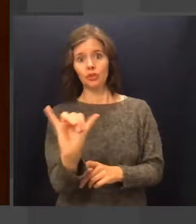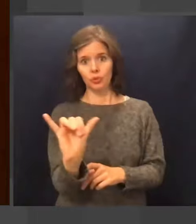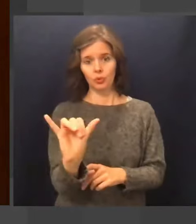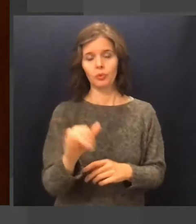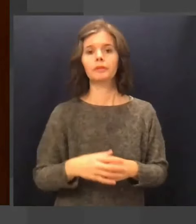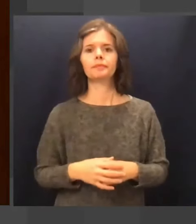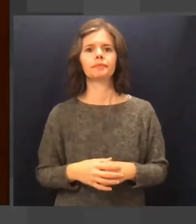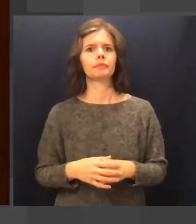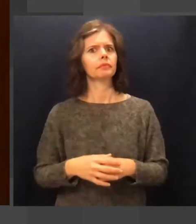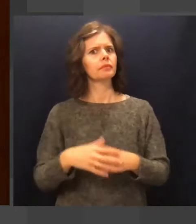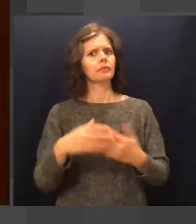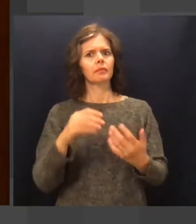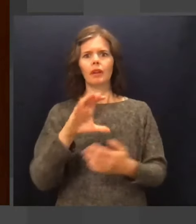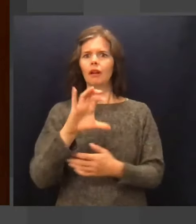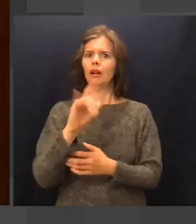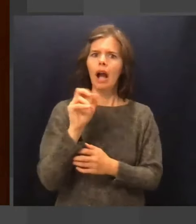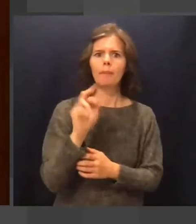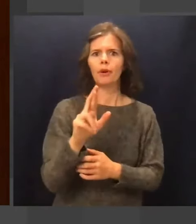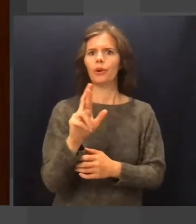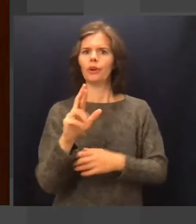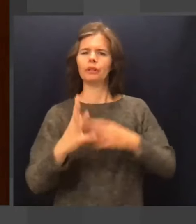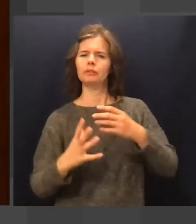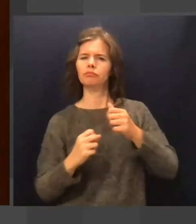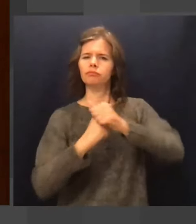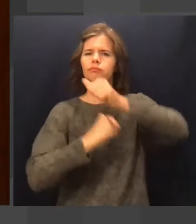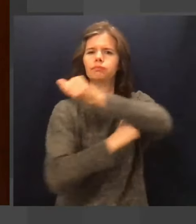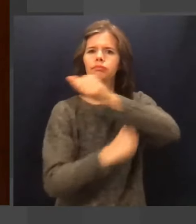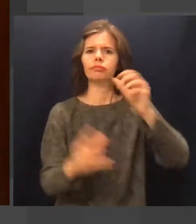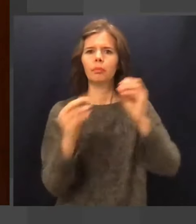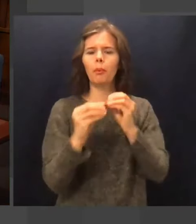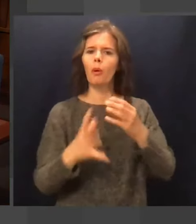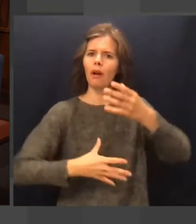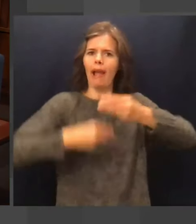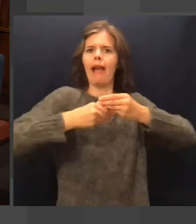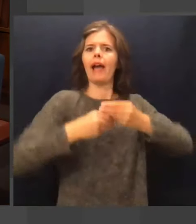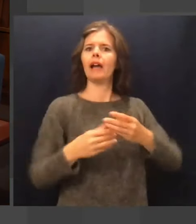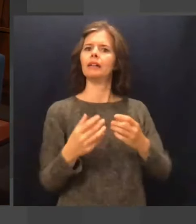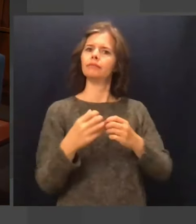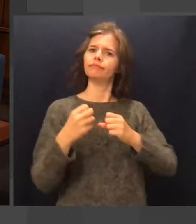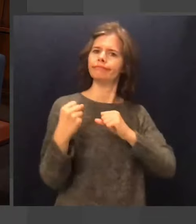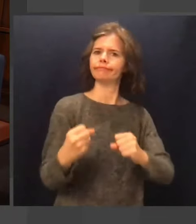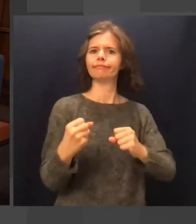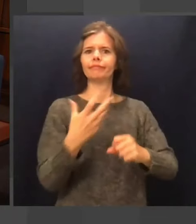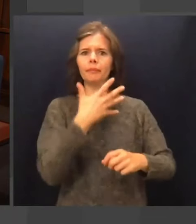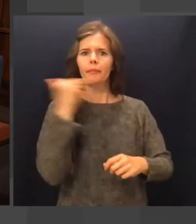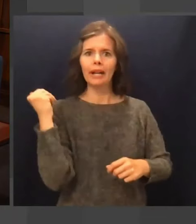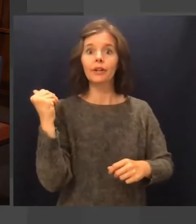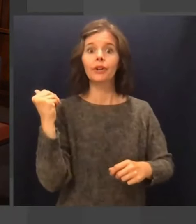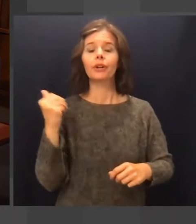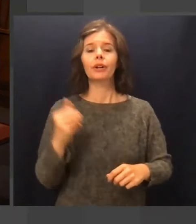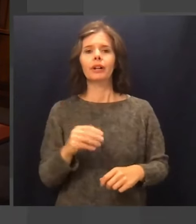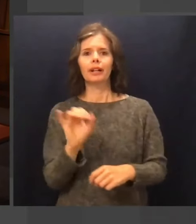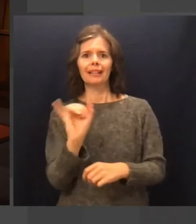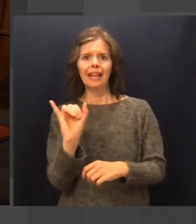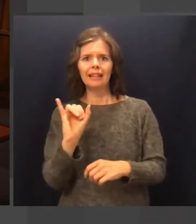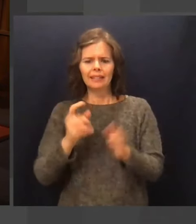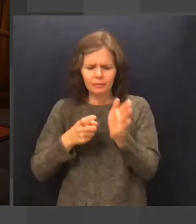VEIN. SO WE'RE ADDING VEINS.